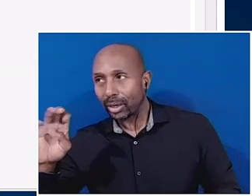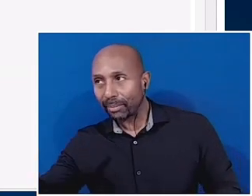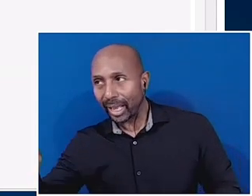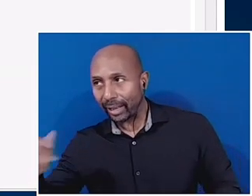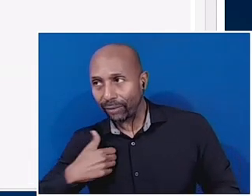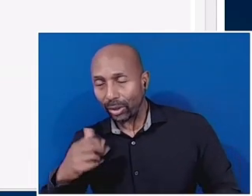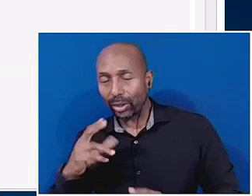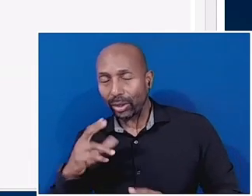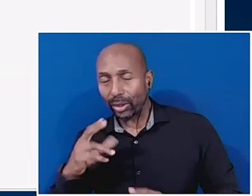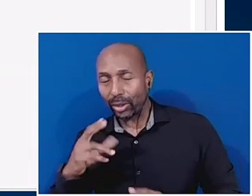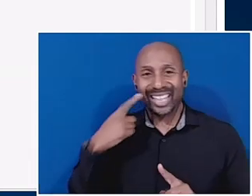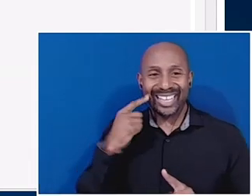that are already the case.